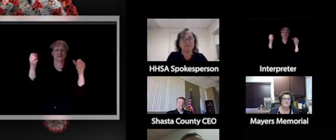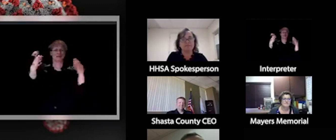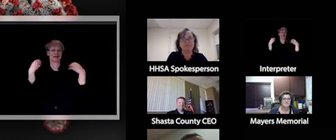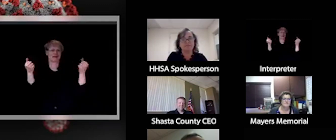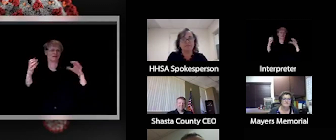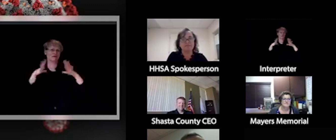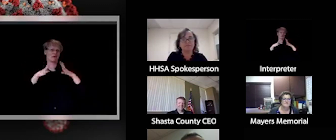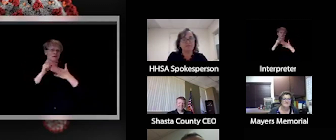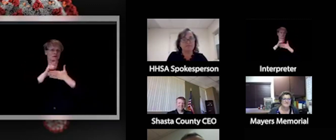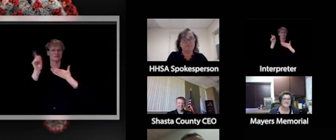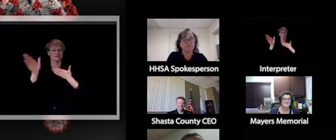Thank you.